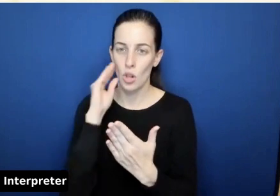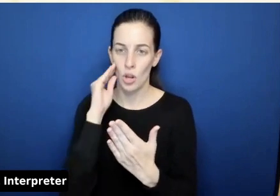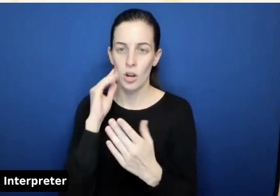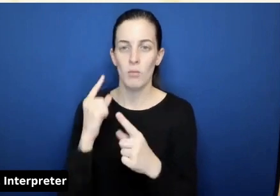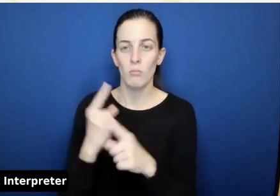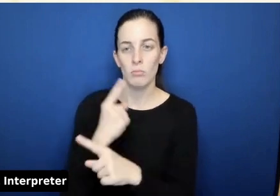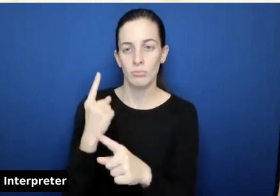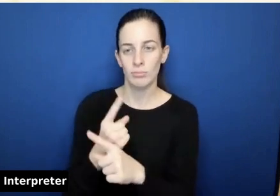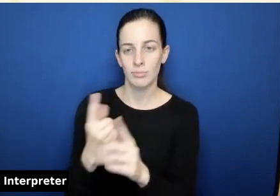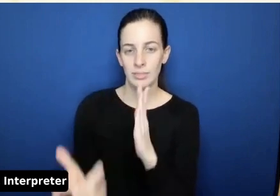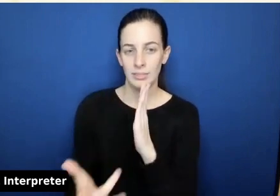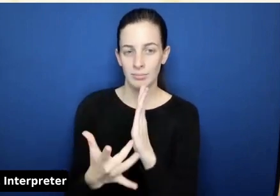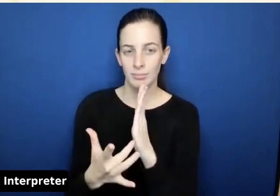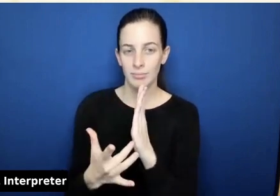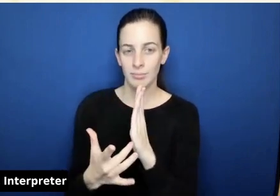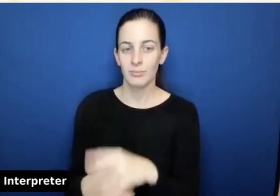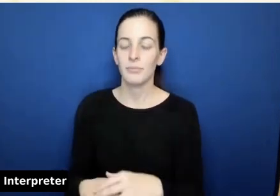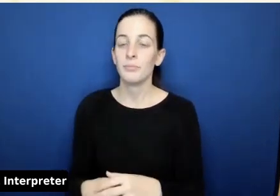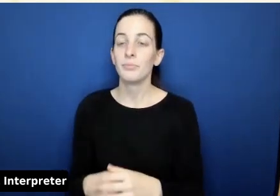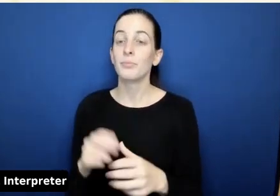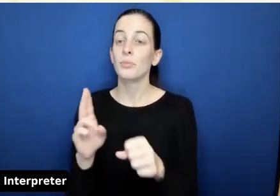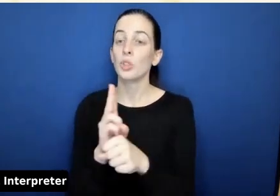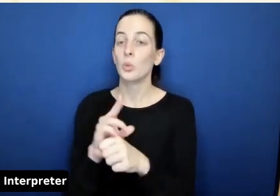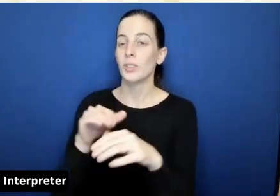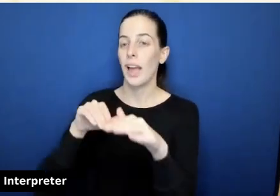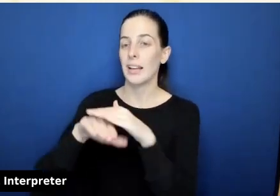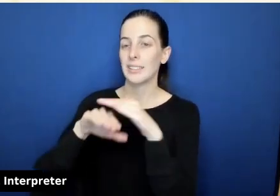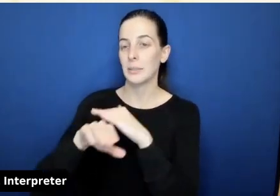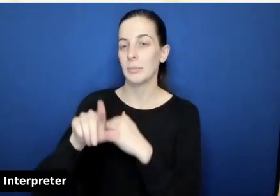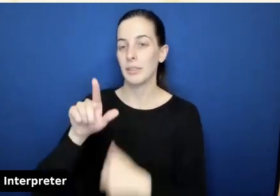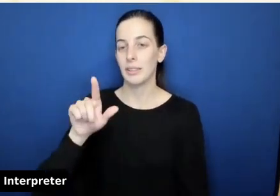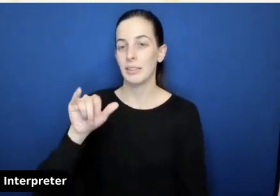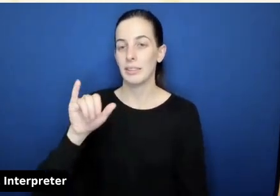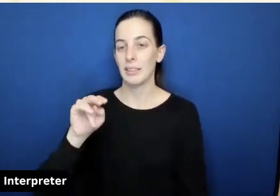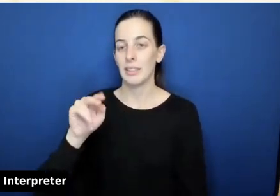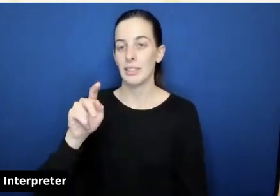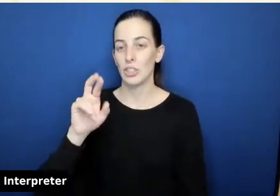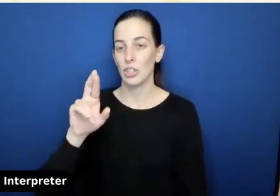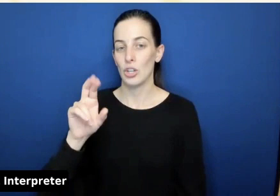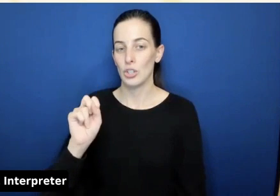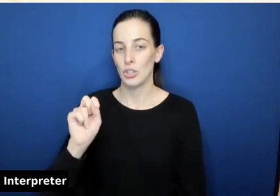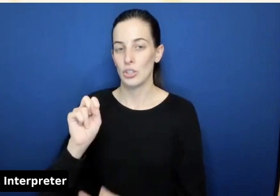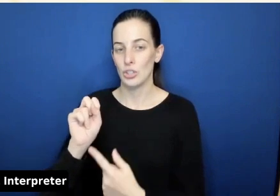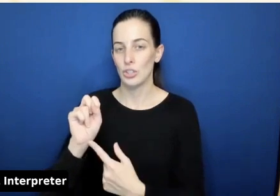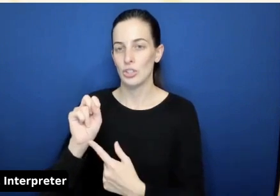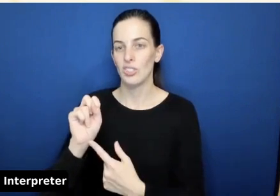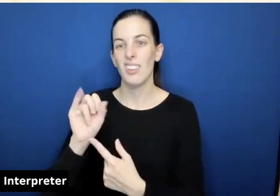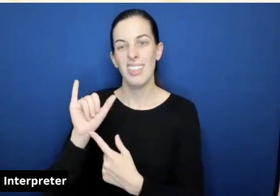Accessibility linters are the plug-ins that report bugs in real time when you write the code.